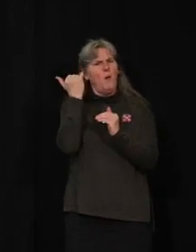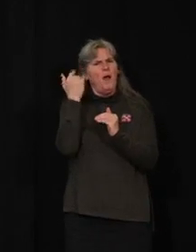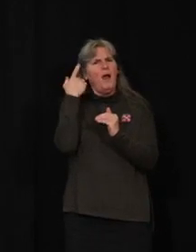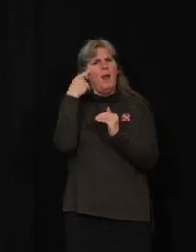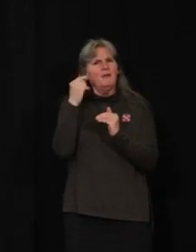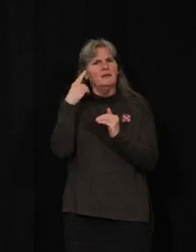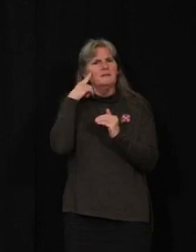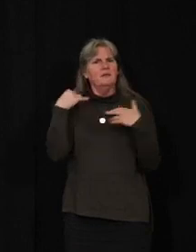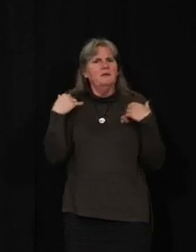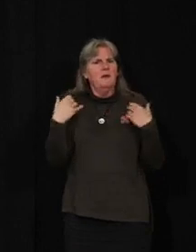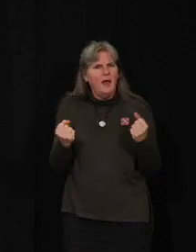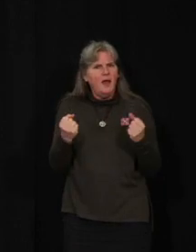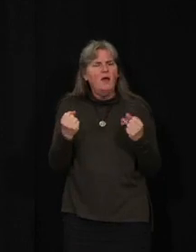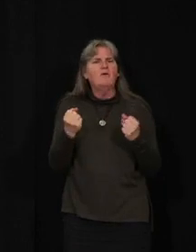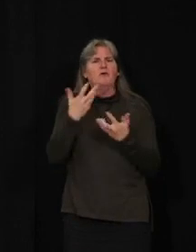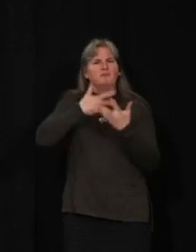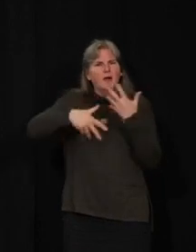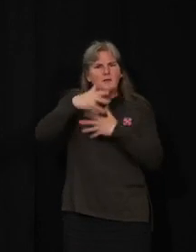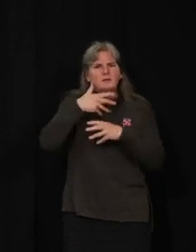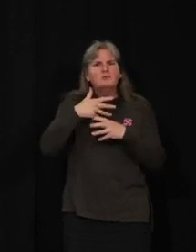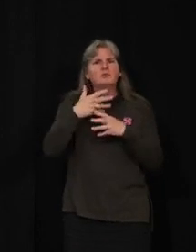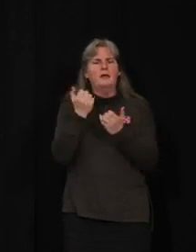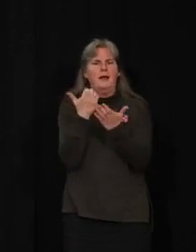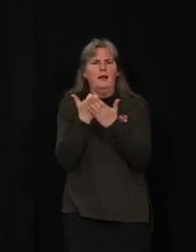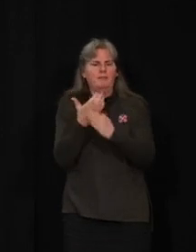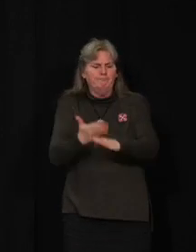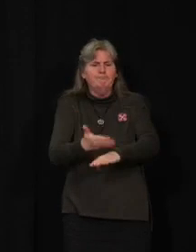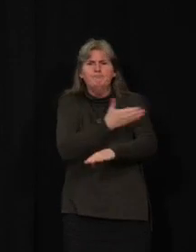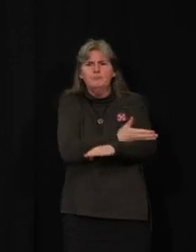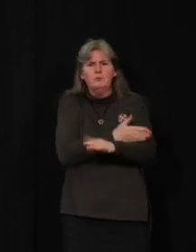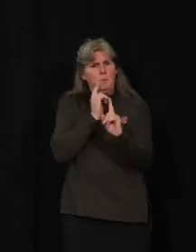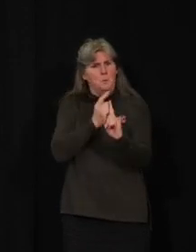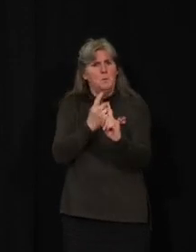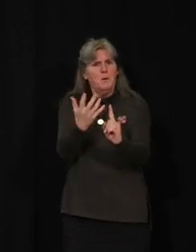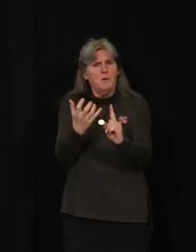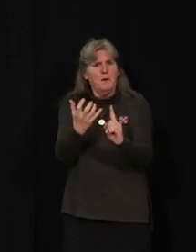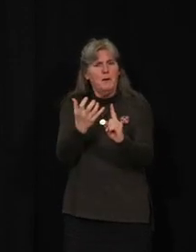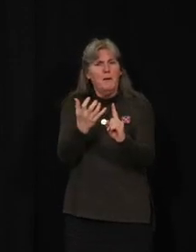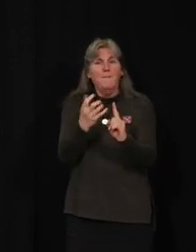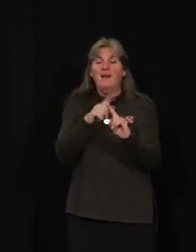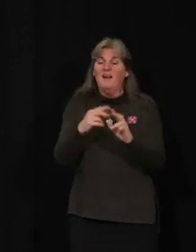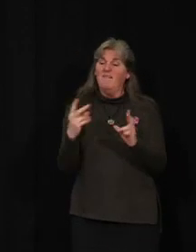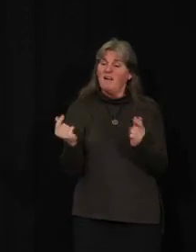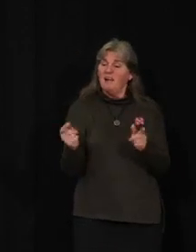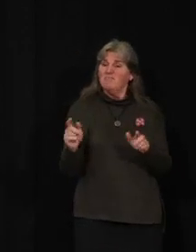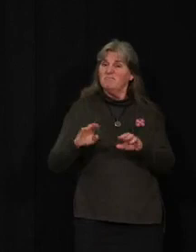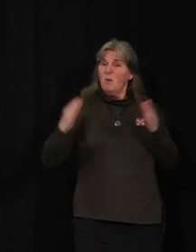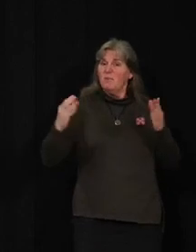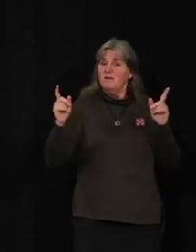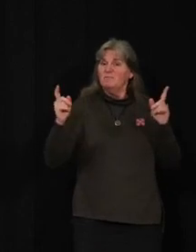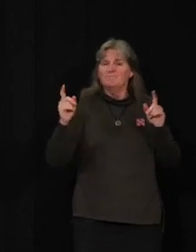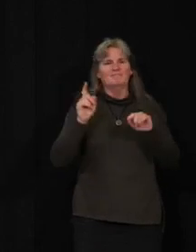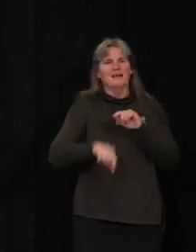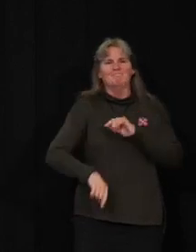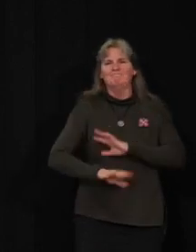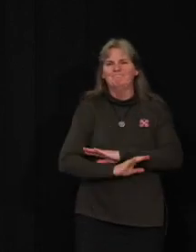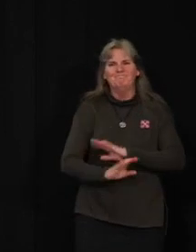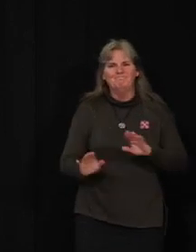recognize that this cannot happn too fast and we cannot risk having to turn back the dial and